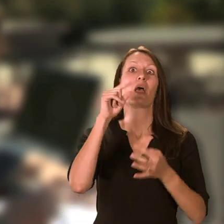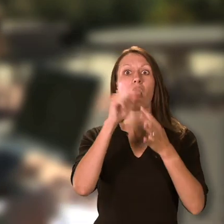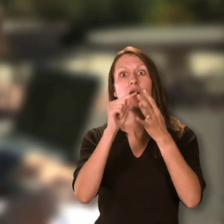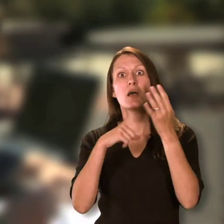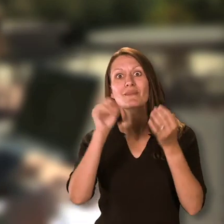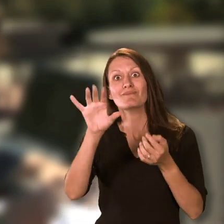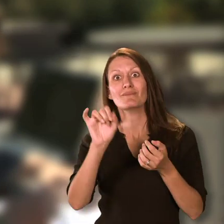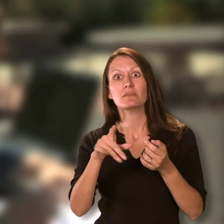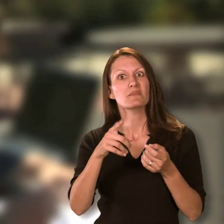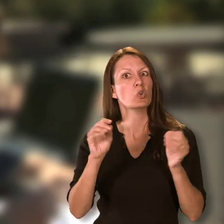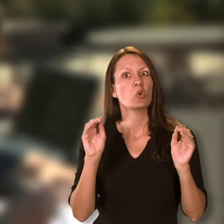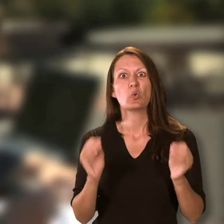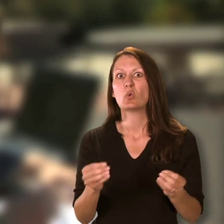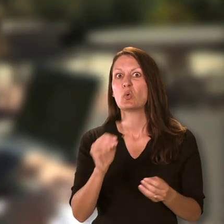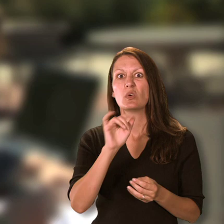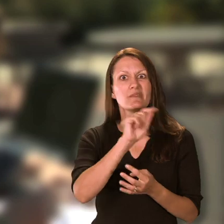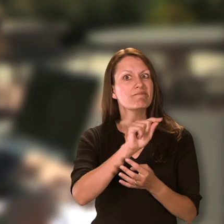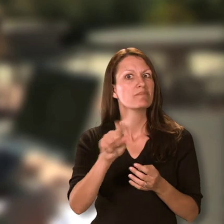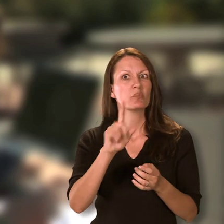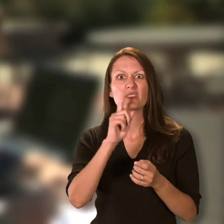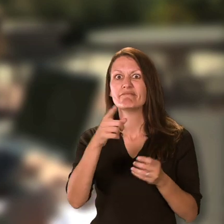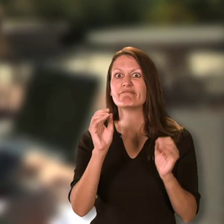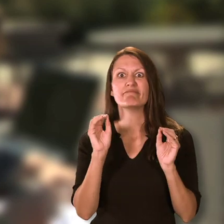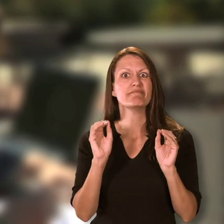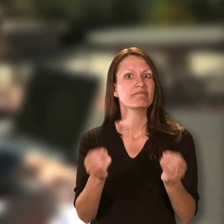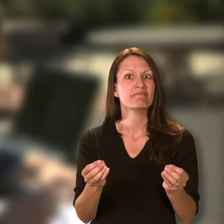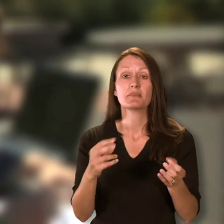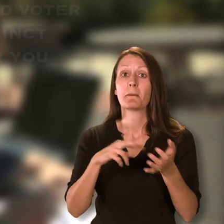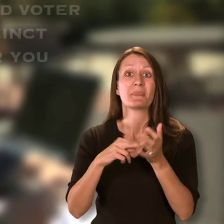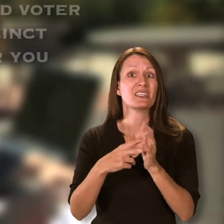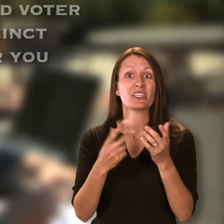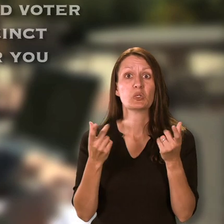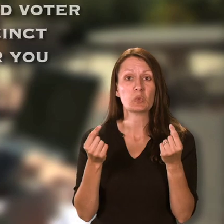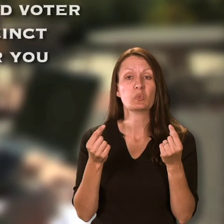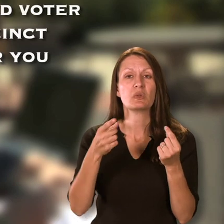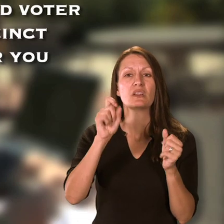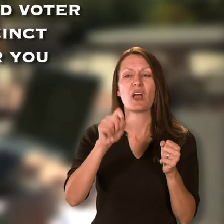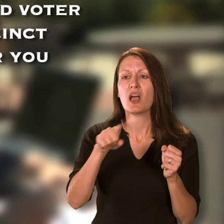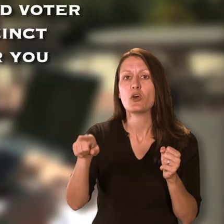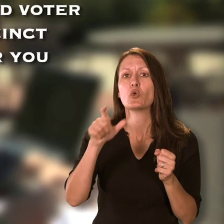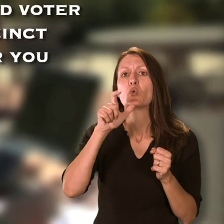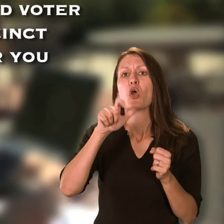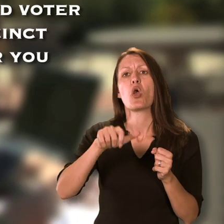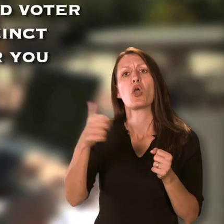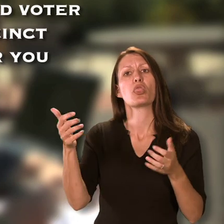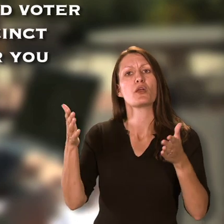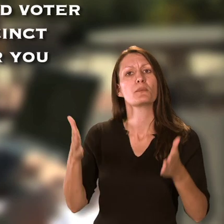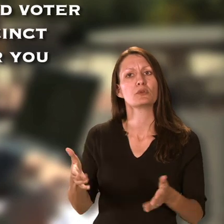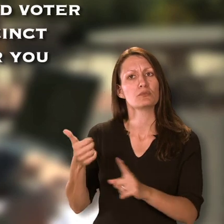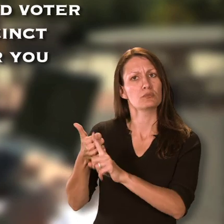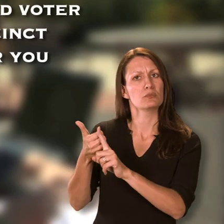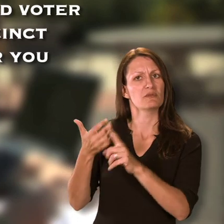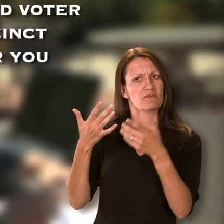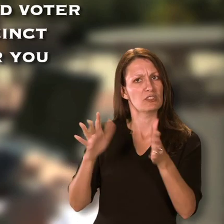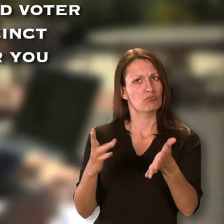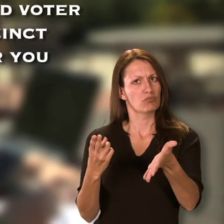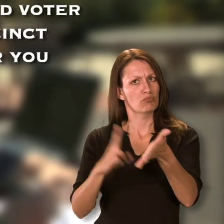If you don't have any of these forms of identification, you can ask another registered voter who knows you